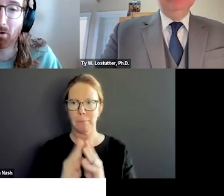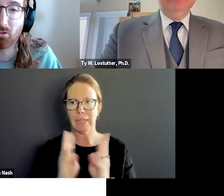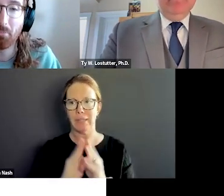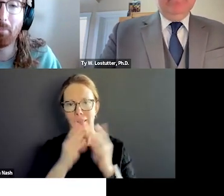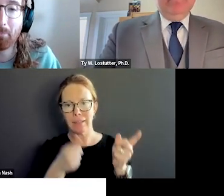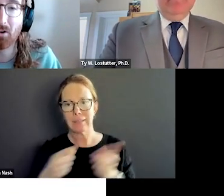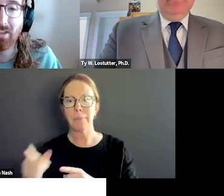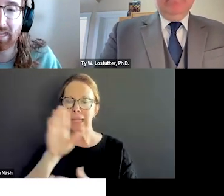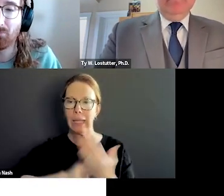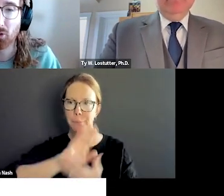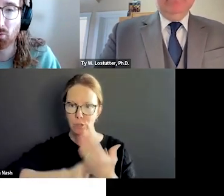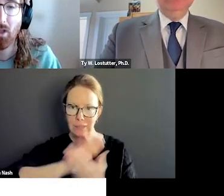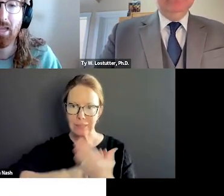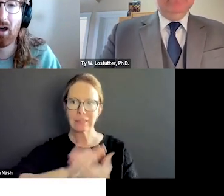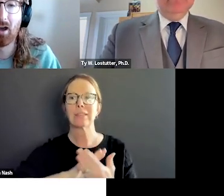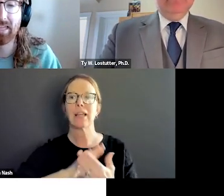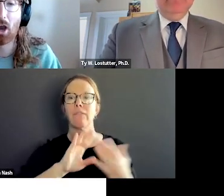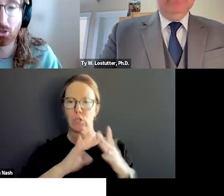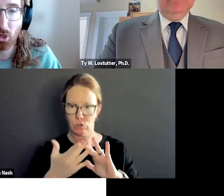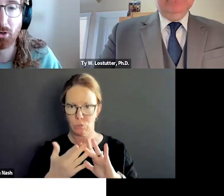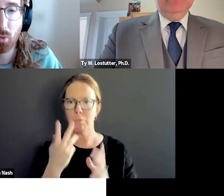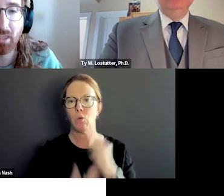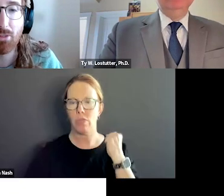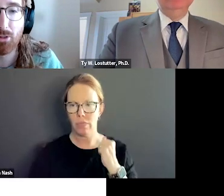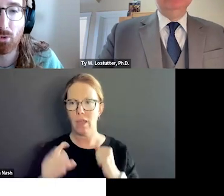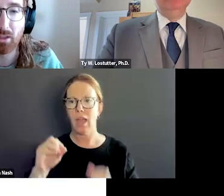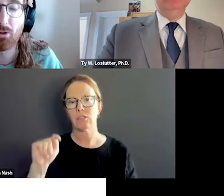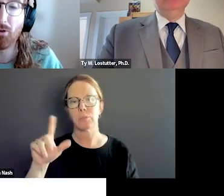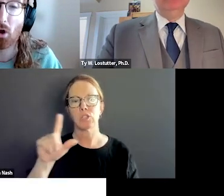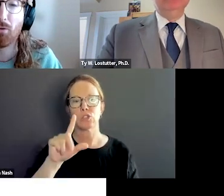in partial, in-person and virtual, October 20th through the 23rd.